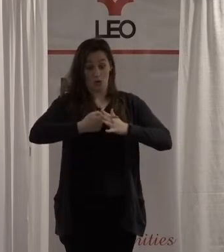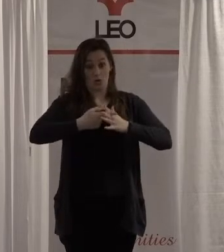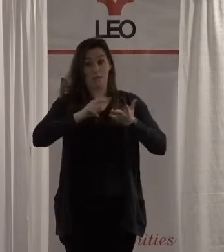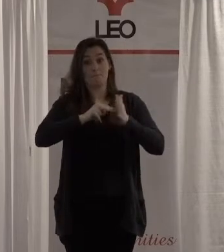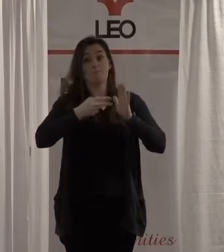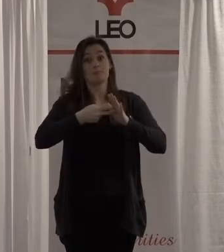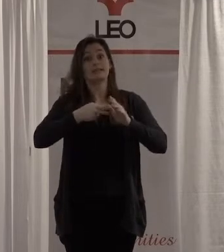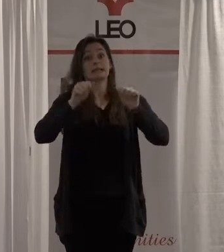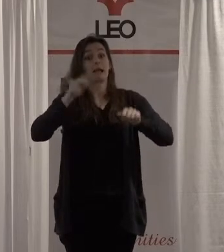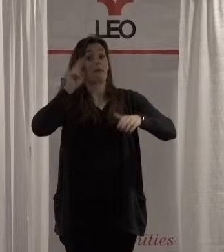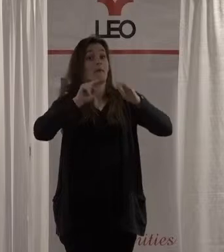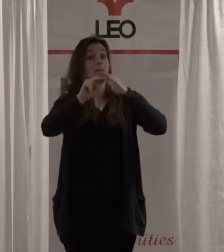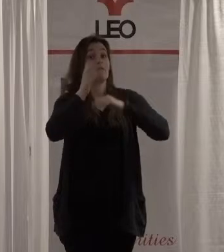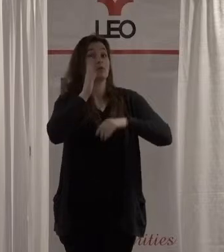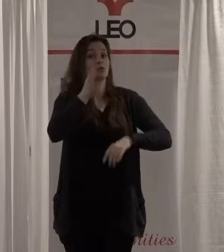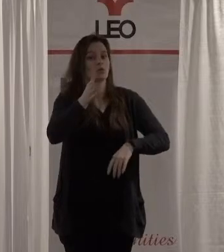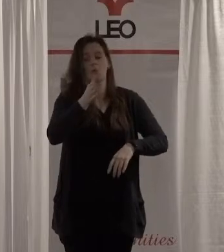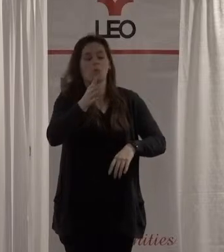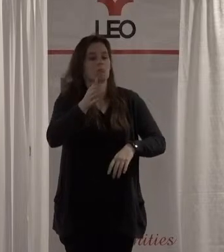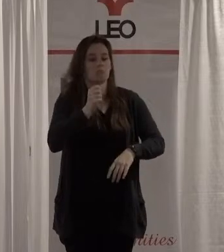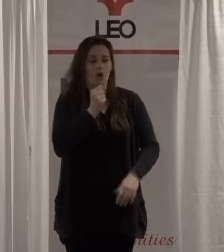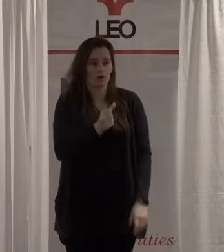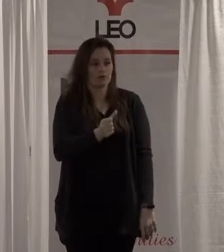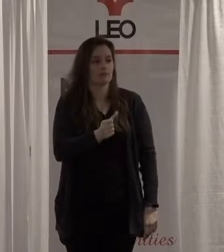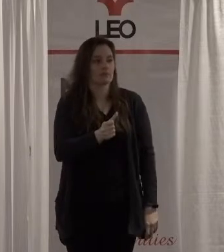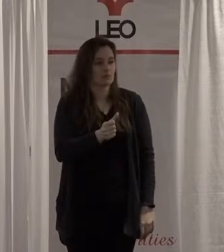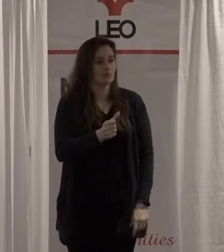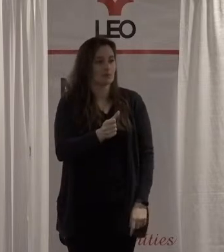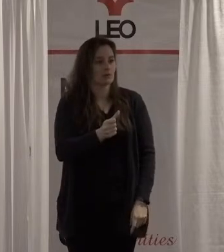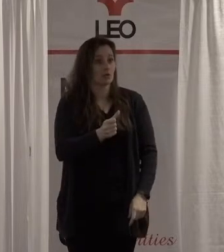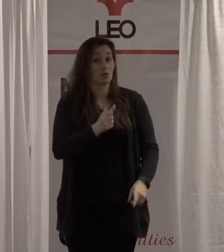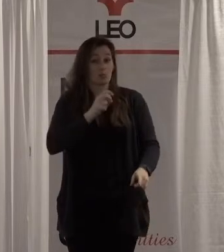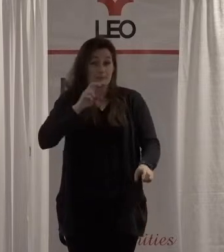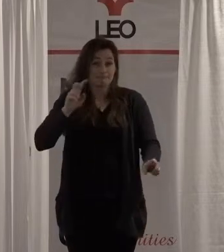BUT IN OUR JOURNEY ALWAYS TRY TO REMEMBER THIS: